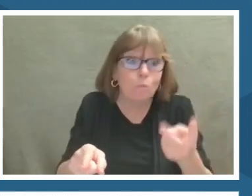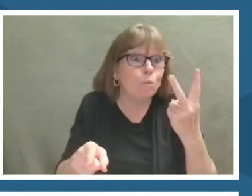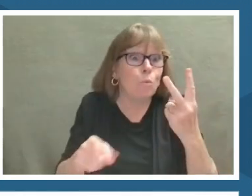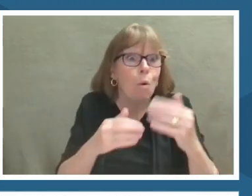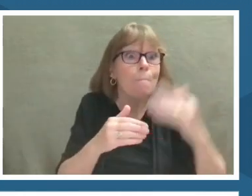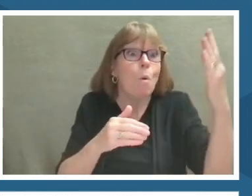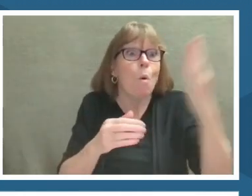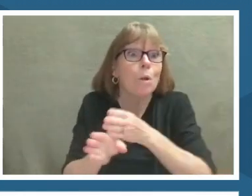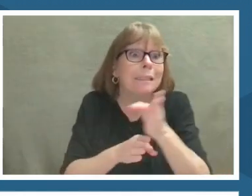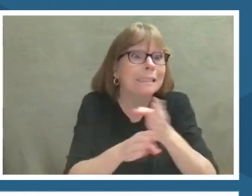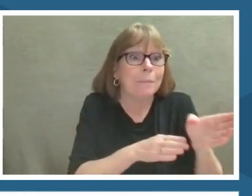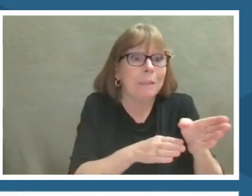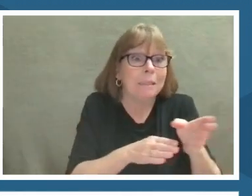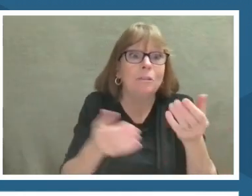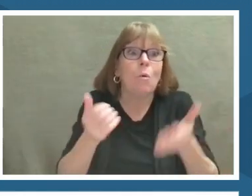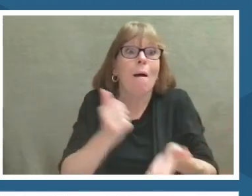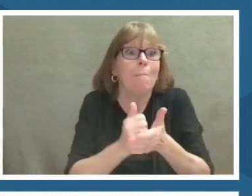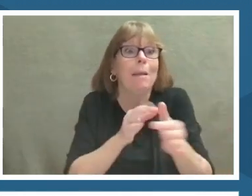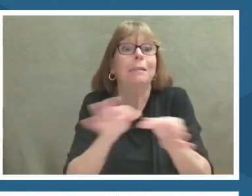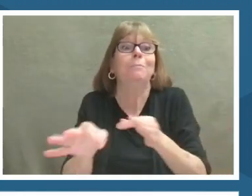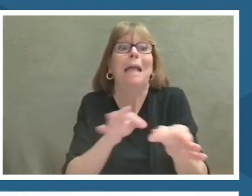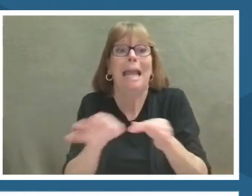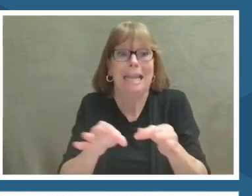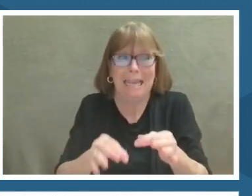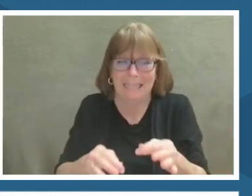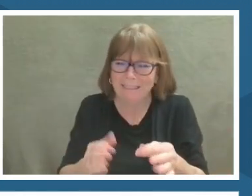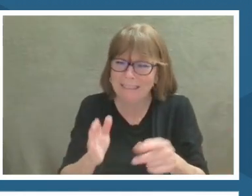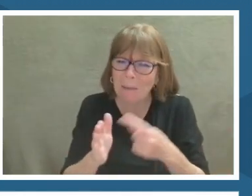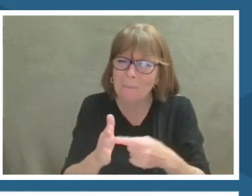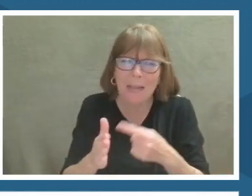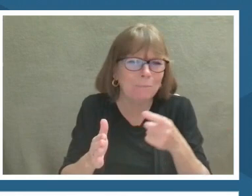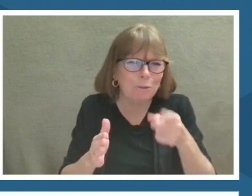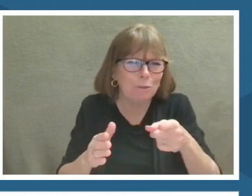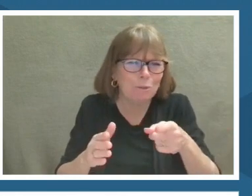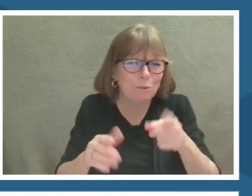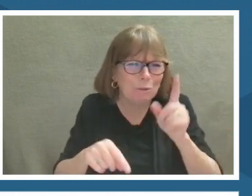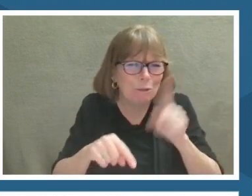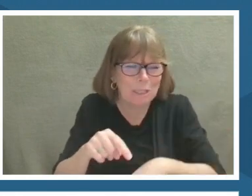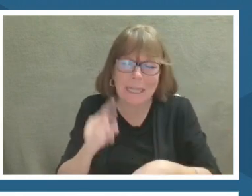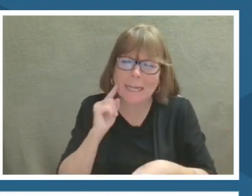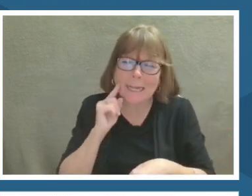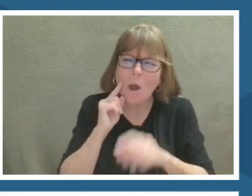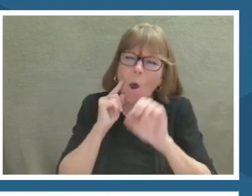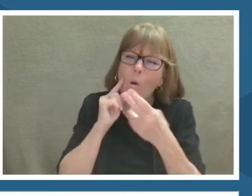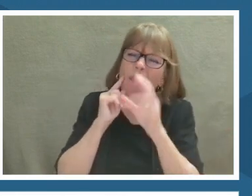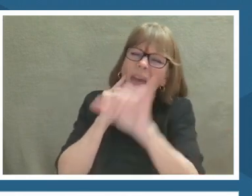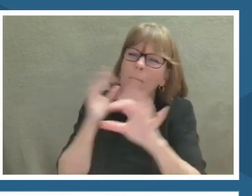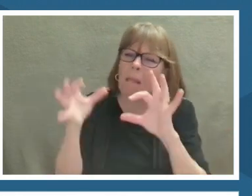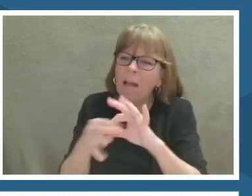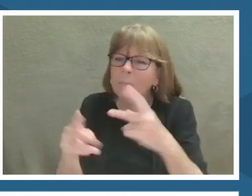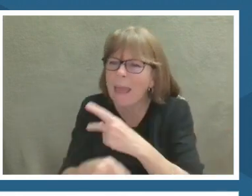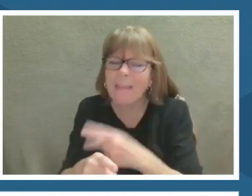define what disciplines actually what what discipline singular discipline is